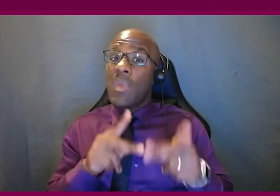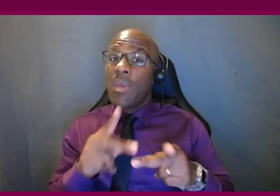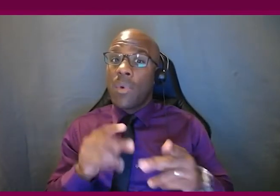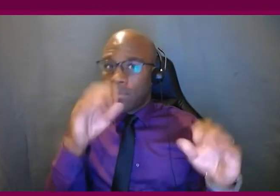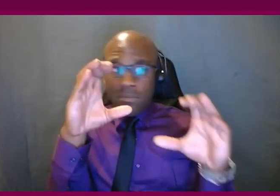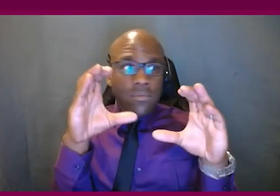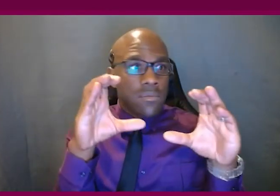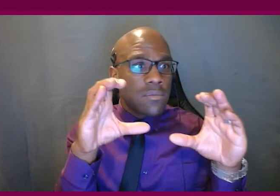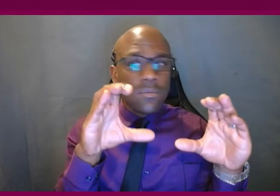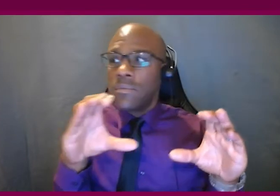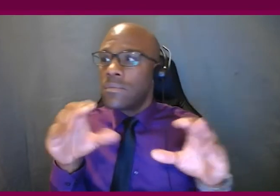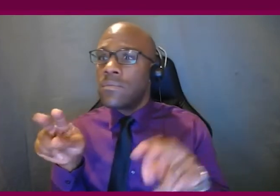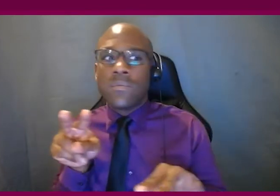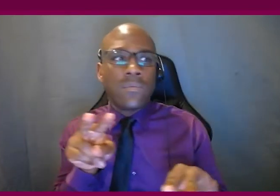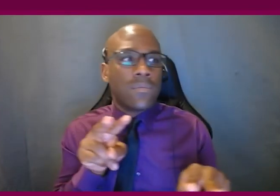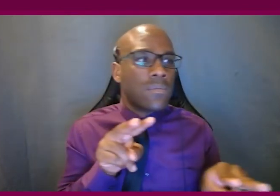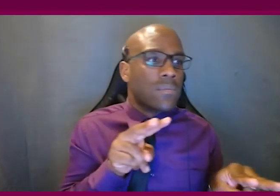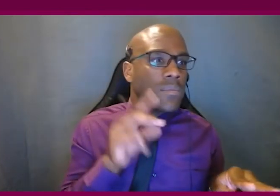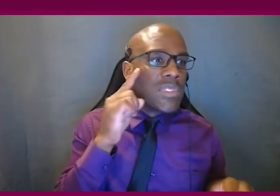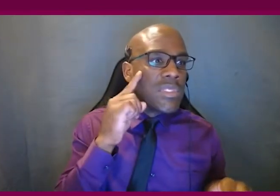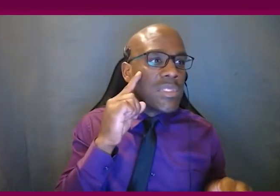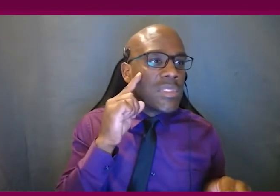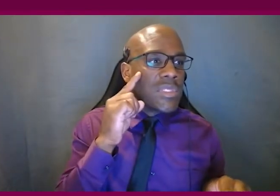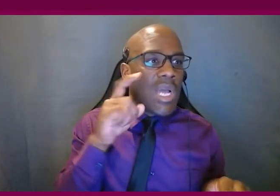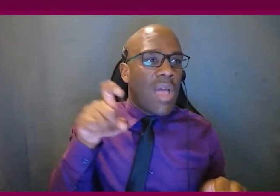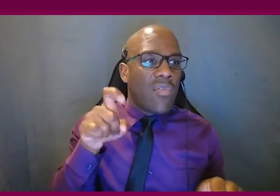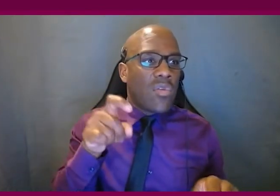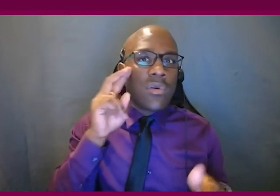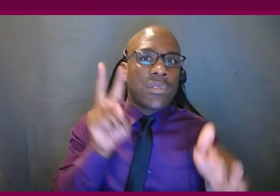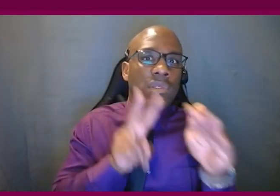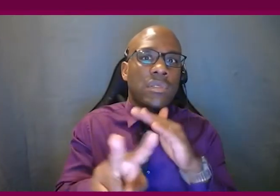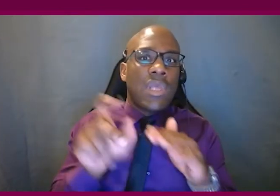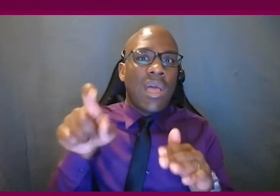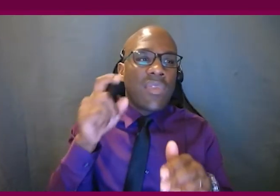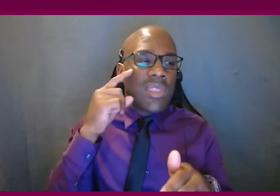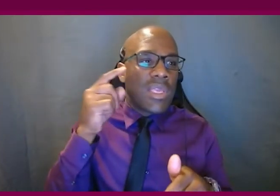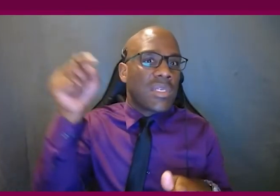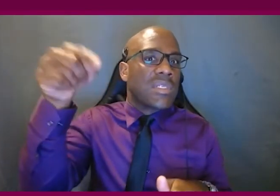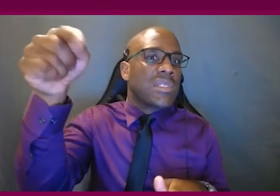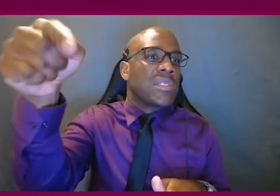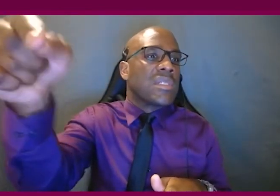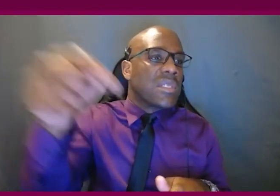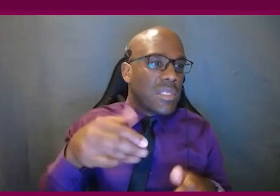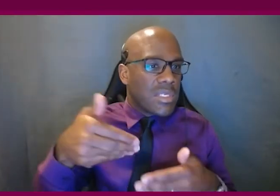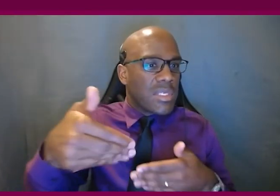invited to go have dinner with a friend, you have to think like, "Well, is the restaurant accessible?